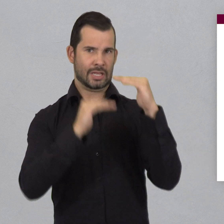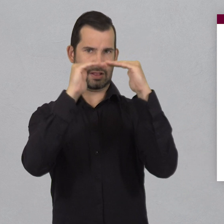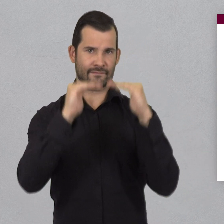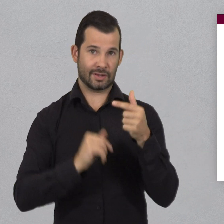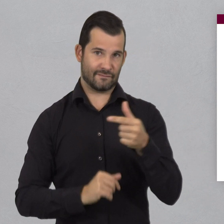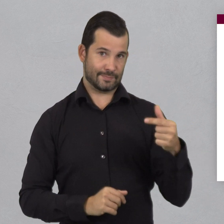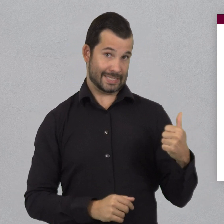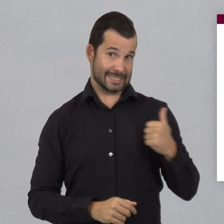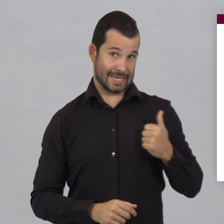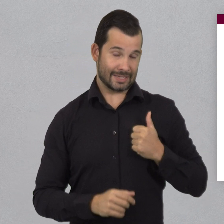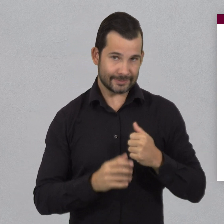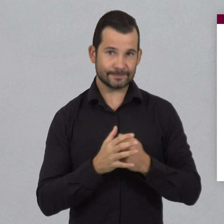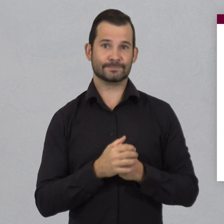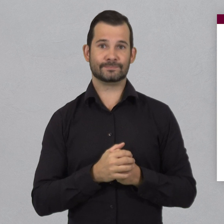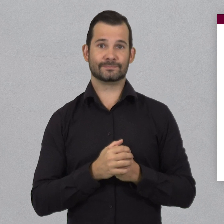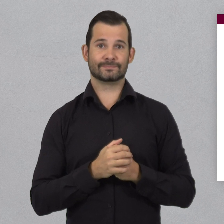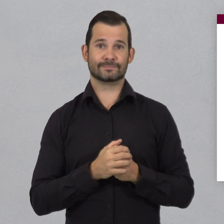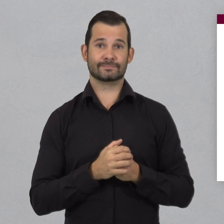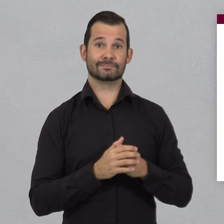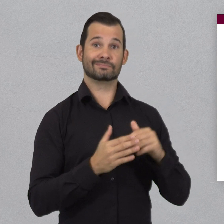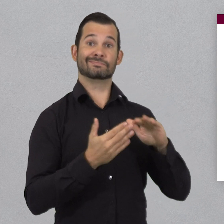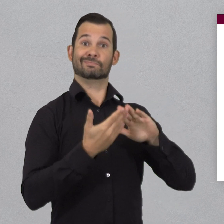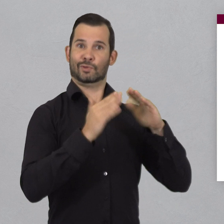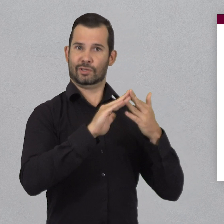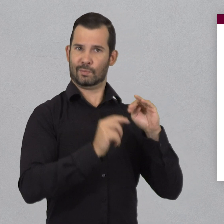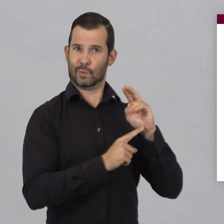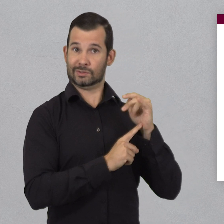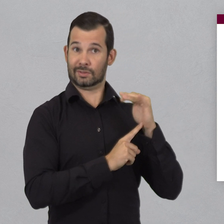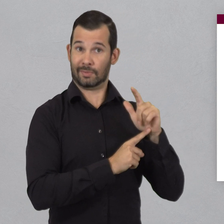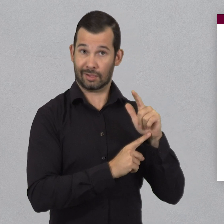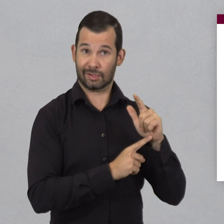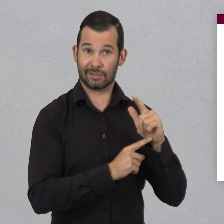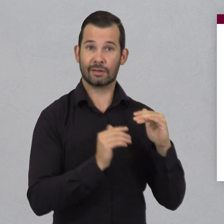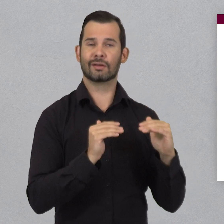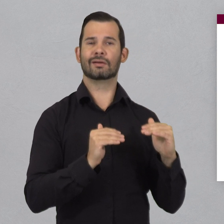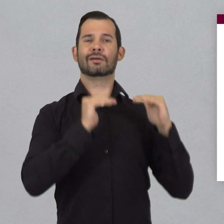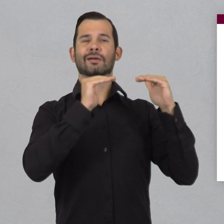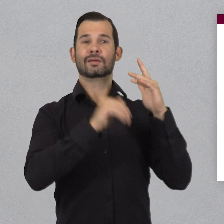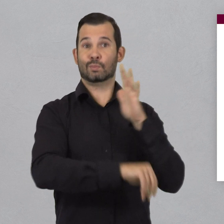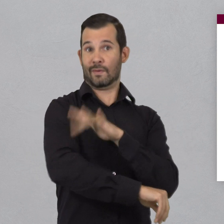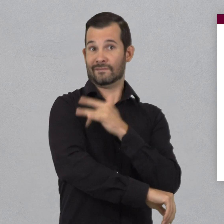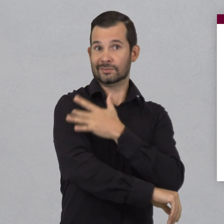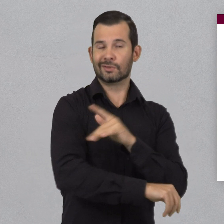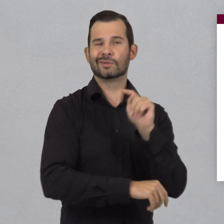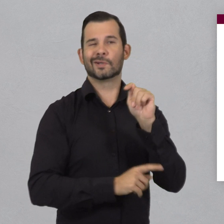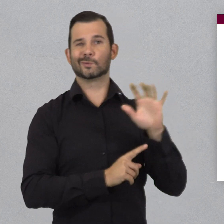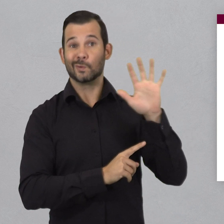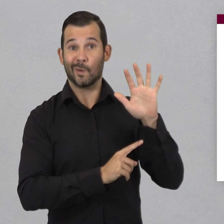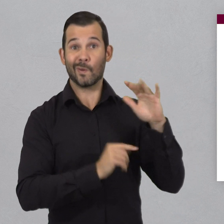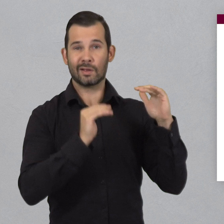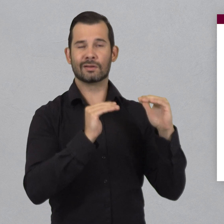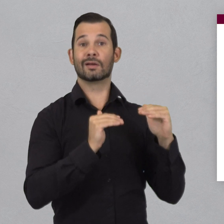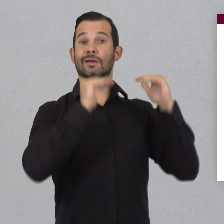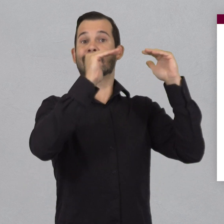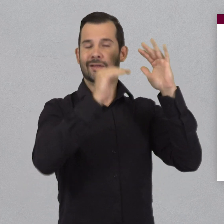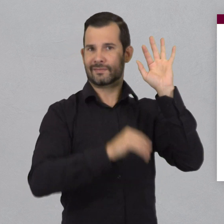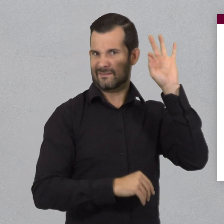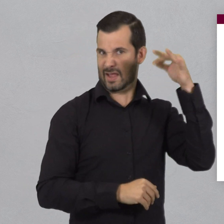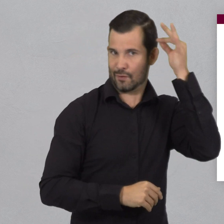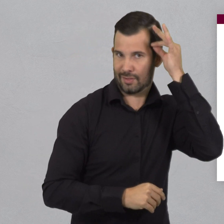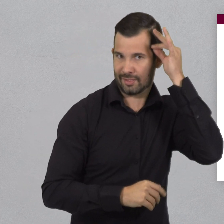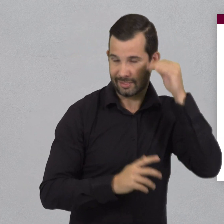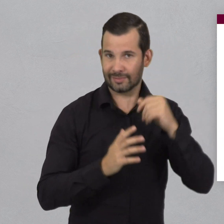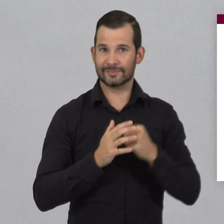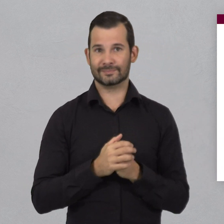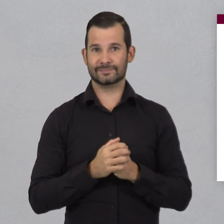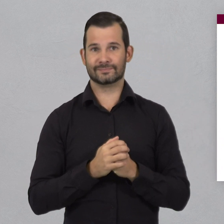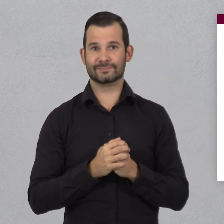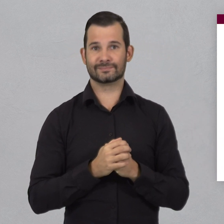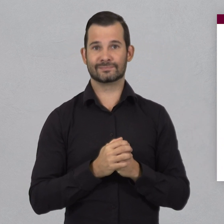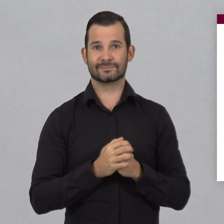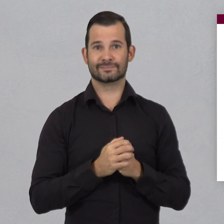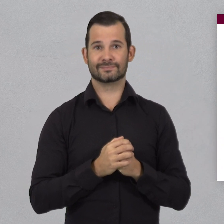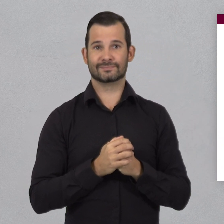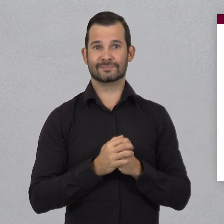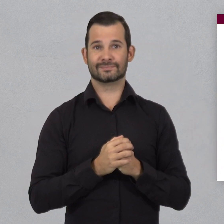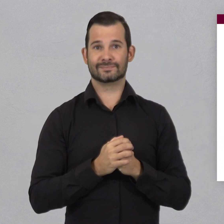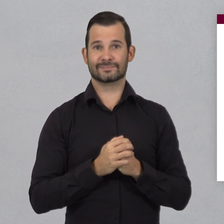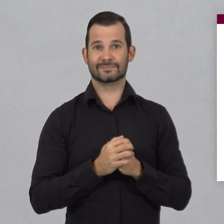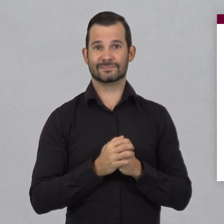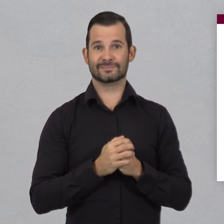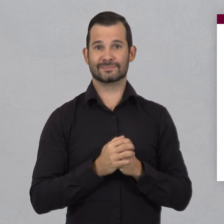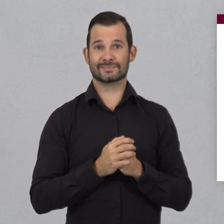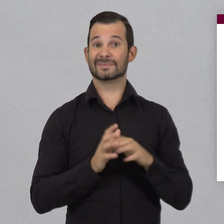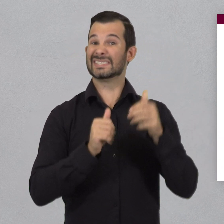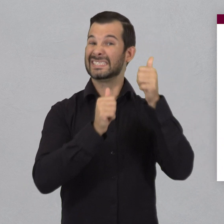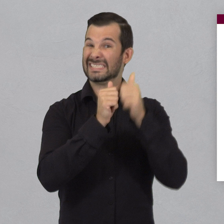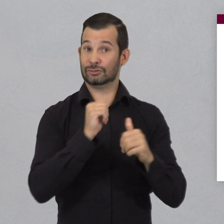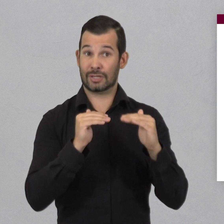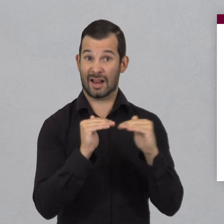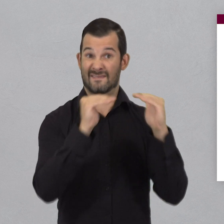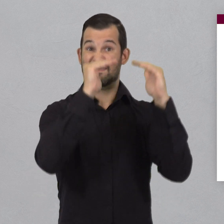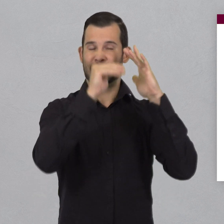are three levels of government in Canada: 1. Municipal 2. Provincial/territorial 3. Federal